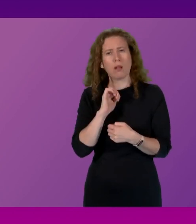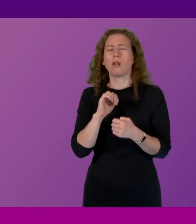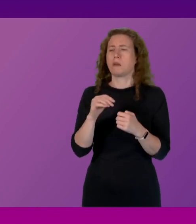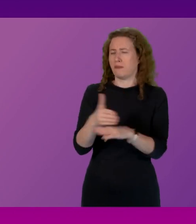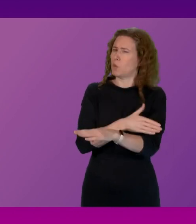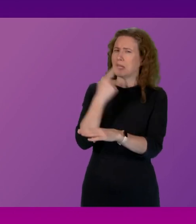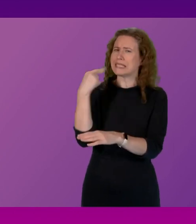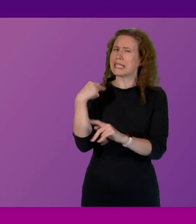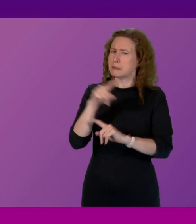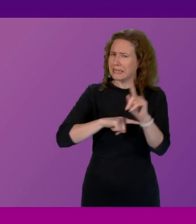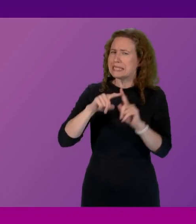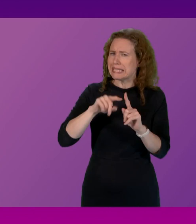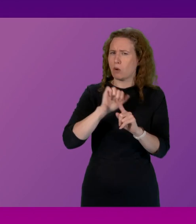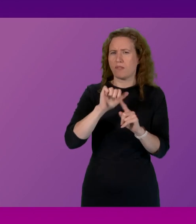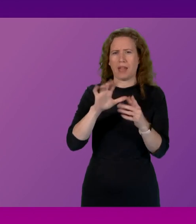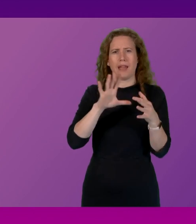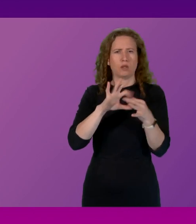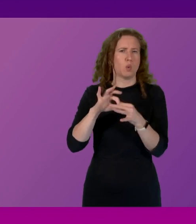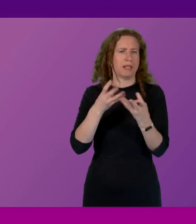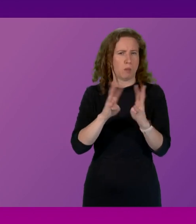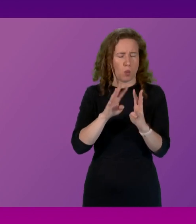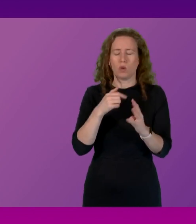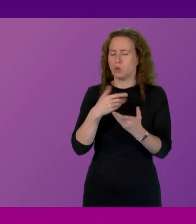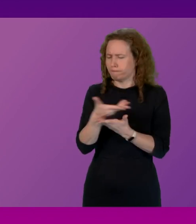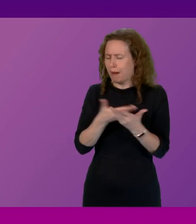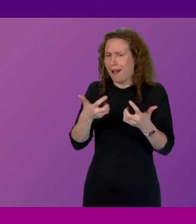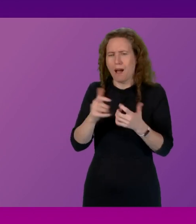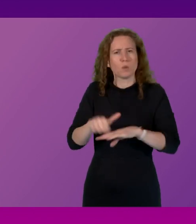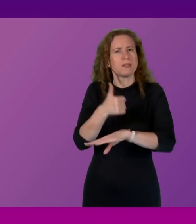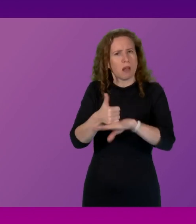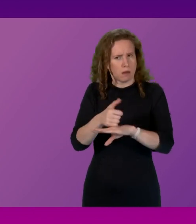meeting of Glasgow’s integrated joint board to discuss the establishment of such a facility.